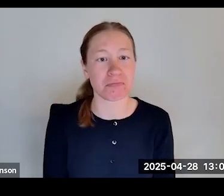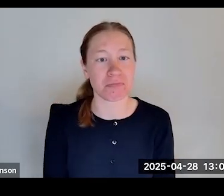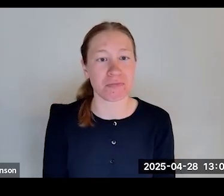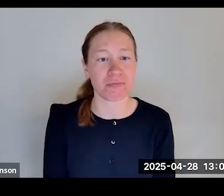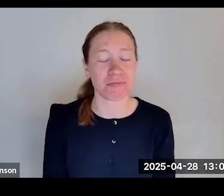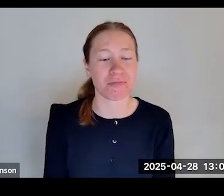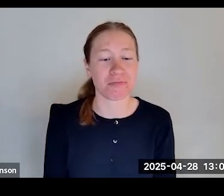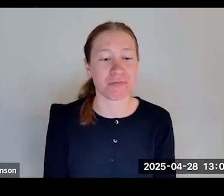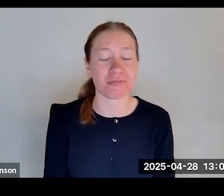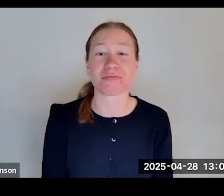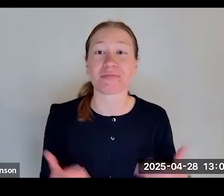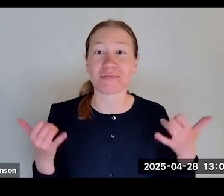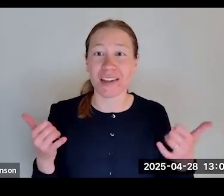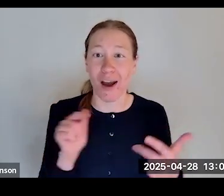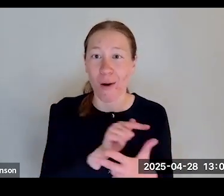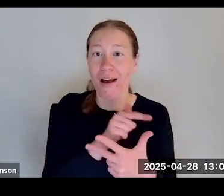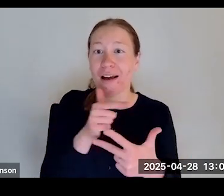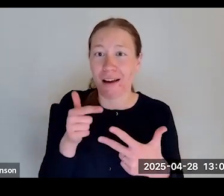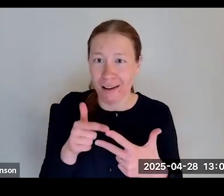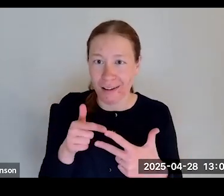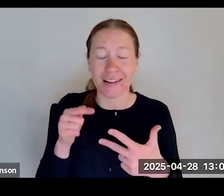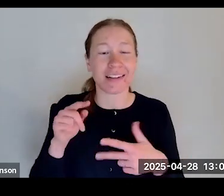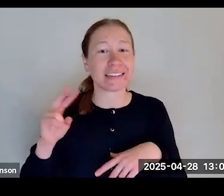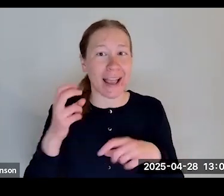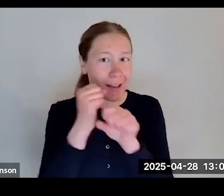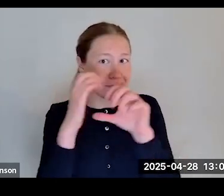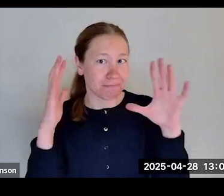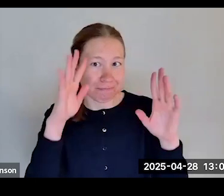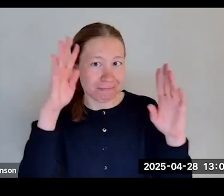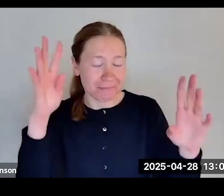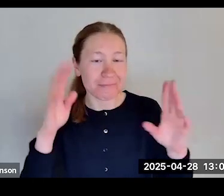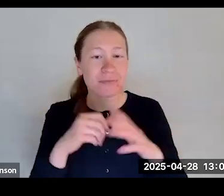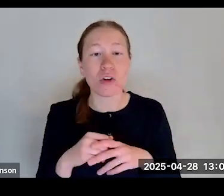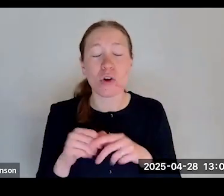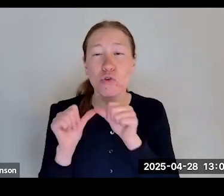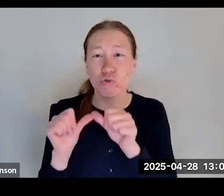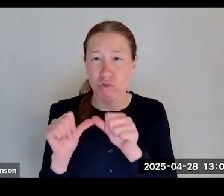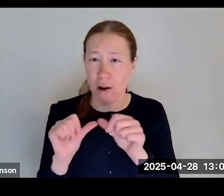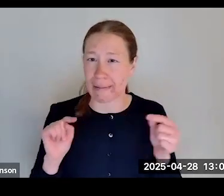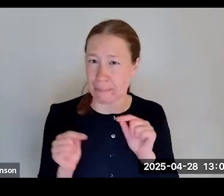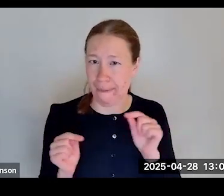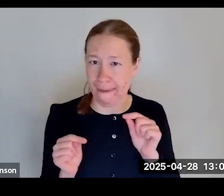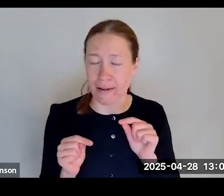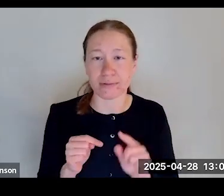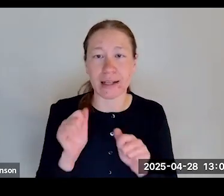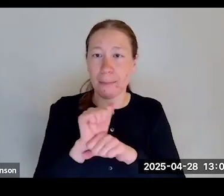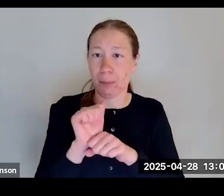As a reminder, our second hypothetical scenario was an employee who had chronic pain. So similar to the last example,